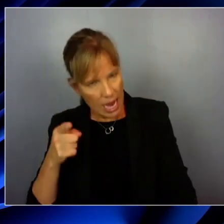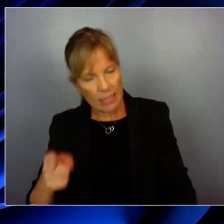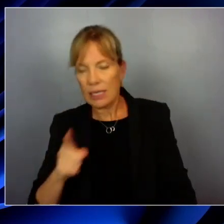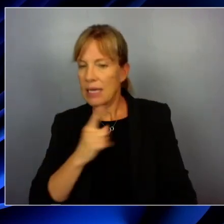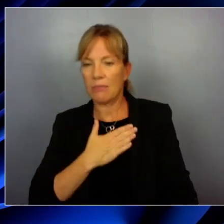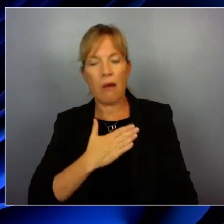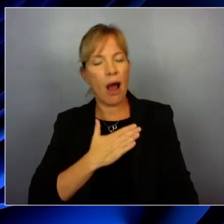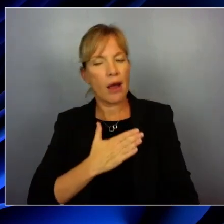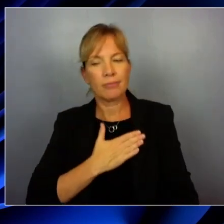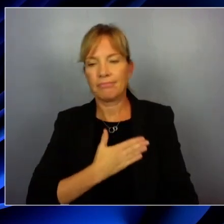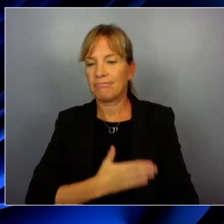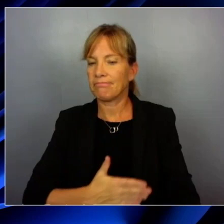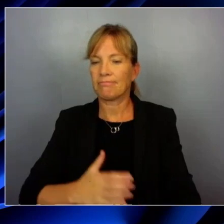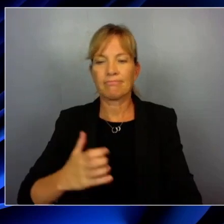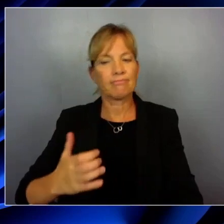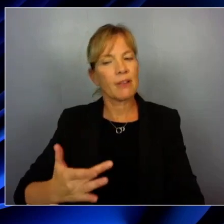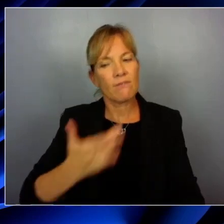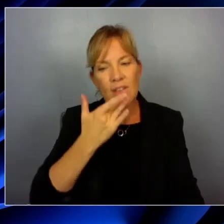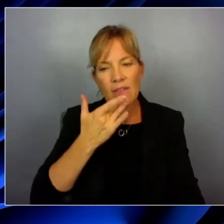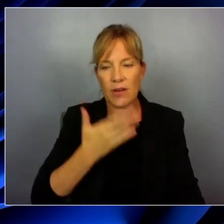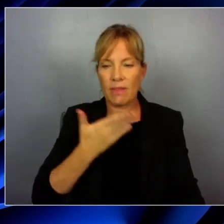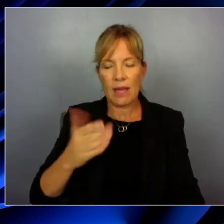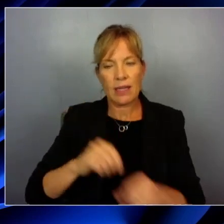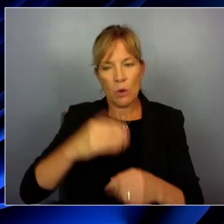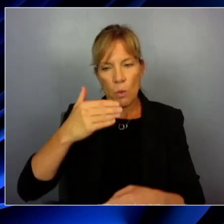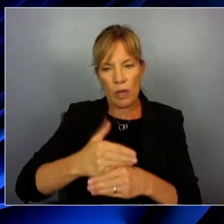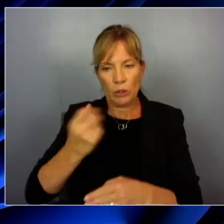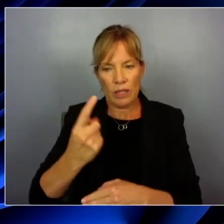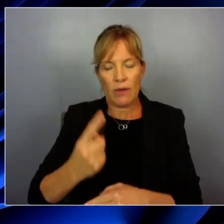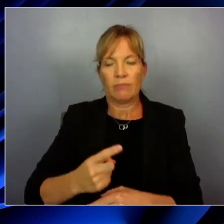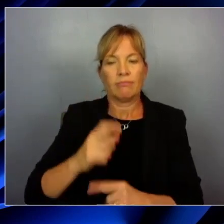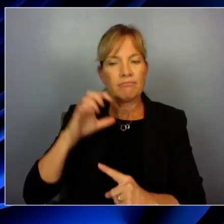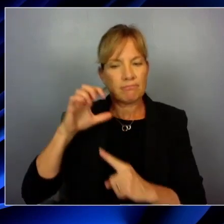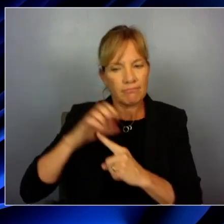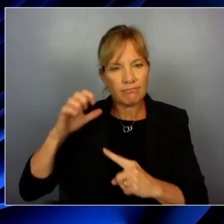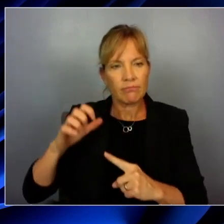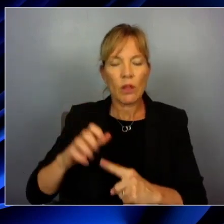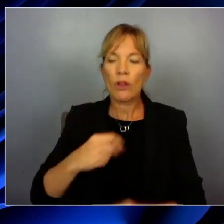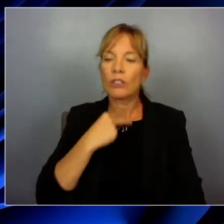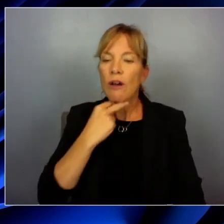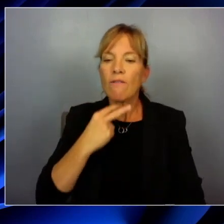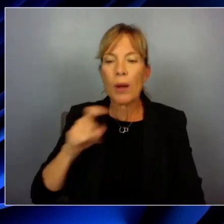favorite features of Windows 11, so there's a voice typing button on the keyboard.